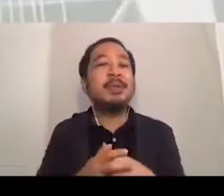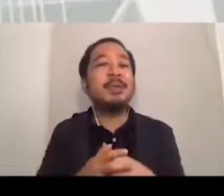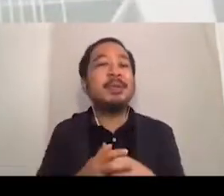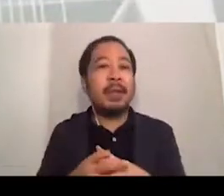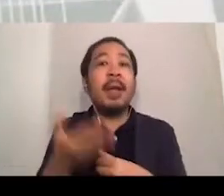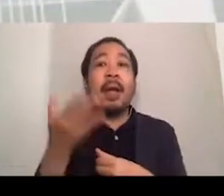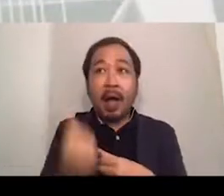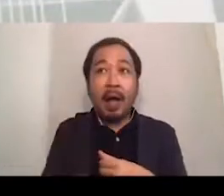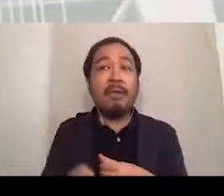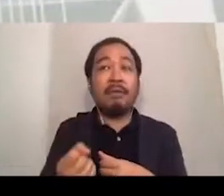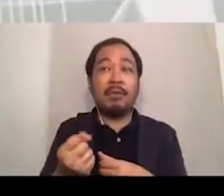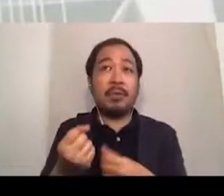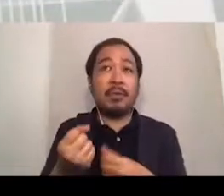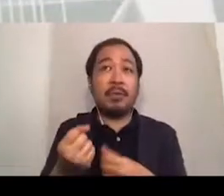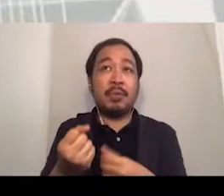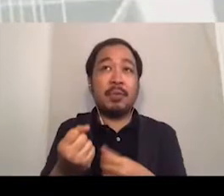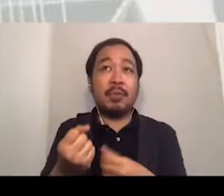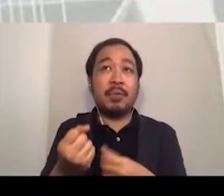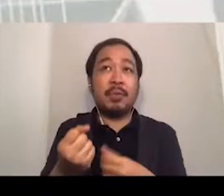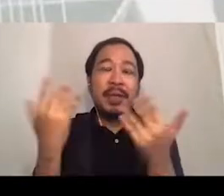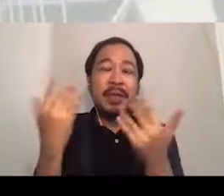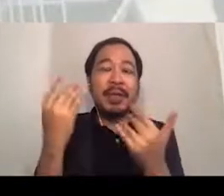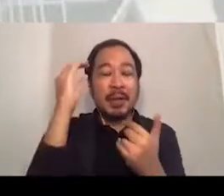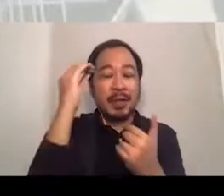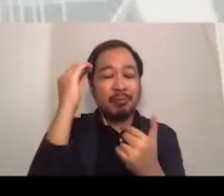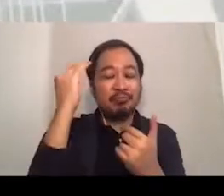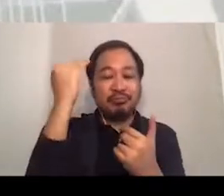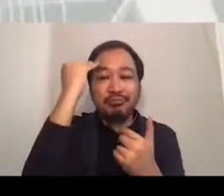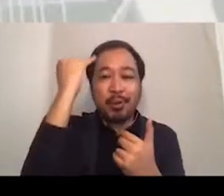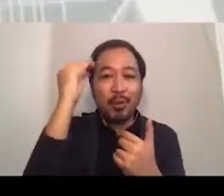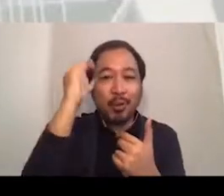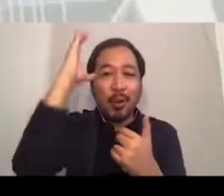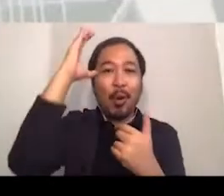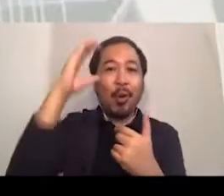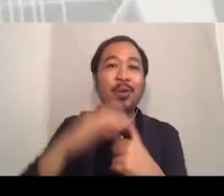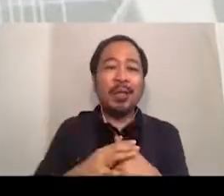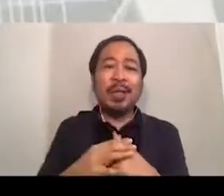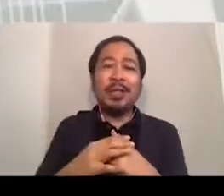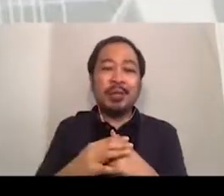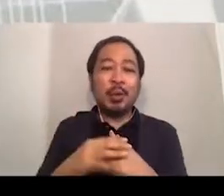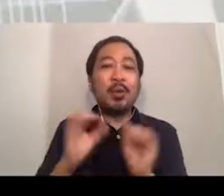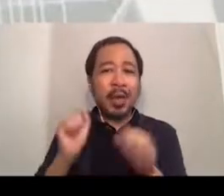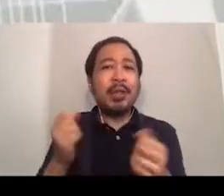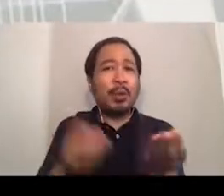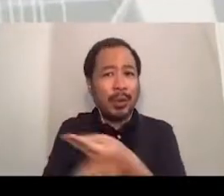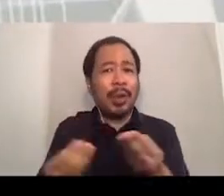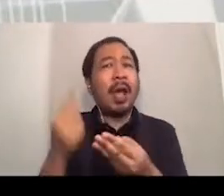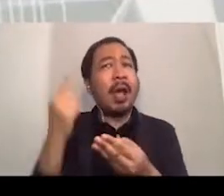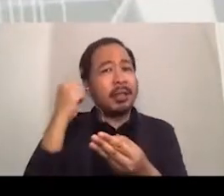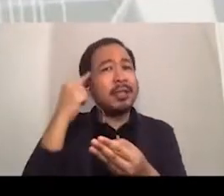Next, we have Ms. Lee Sin Yi, who is the President of the Singapore Physiotherapy Association.